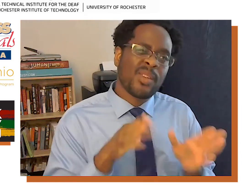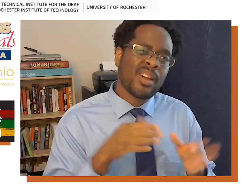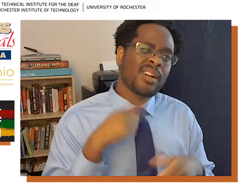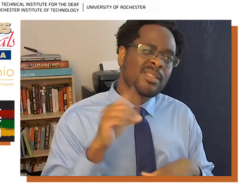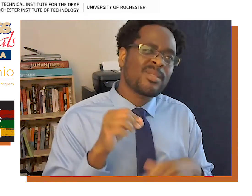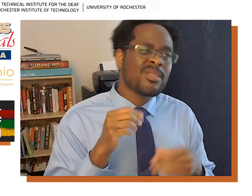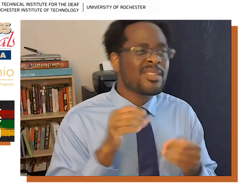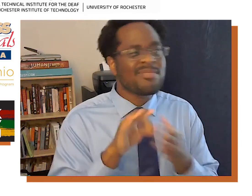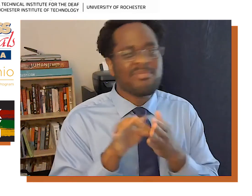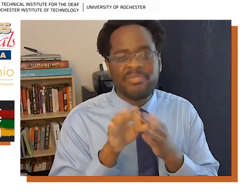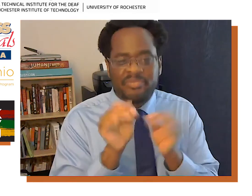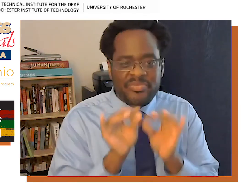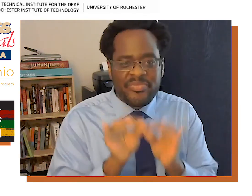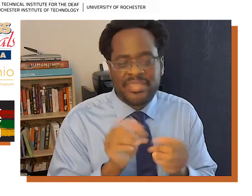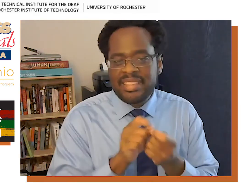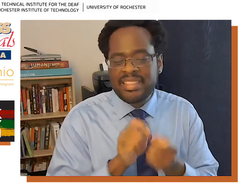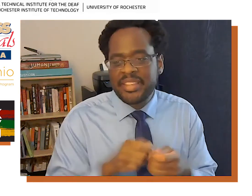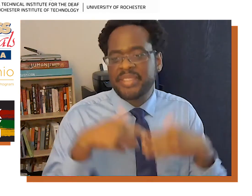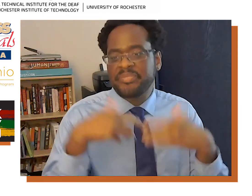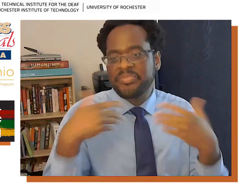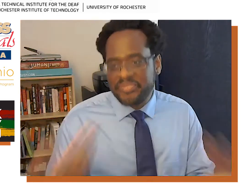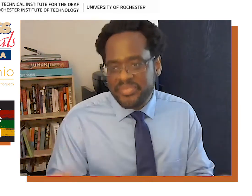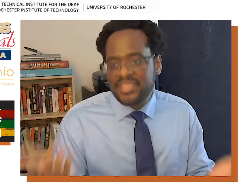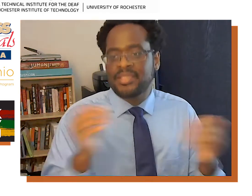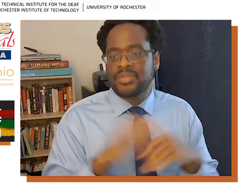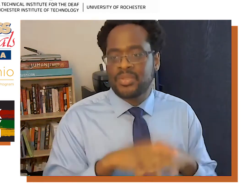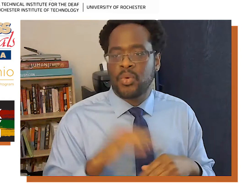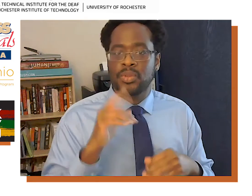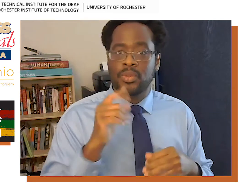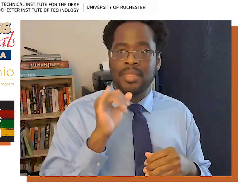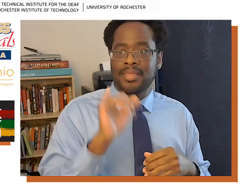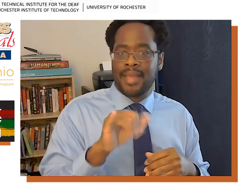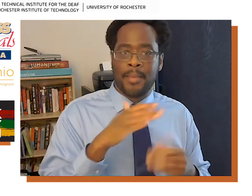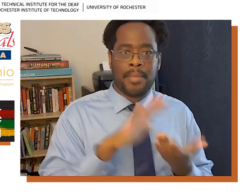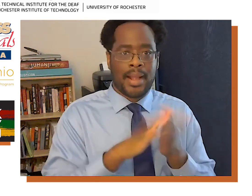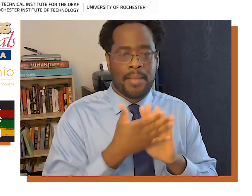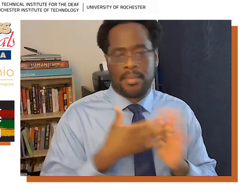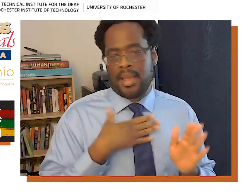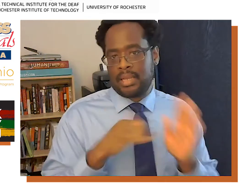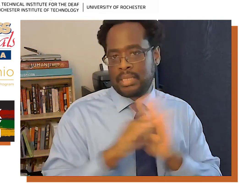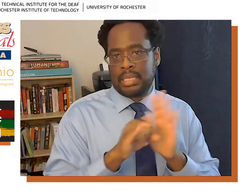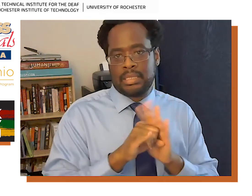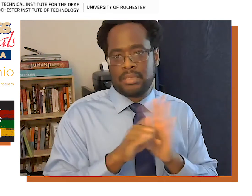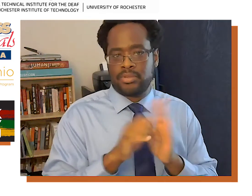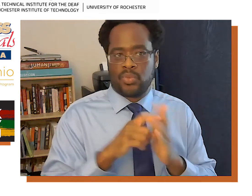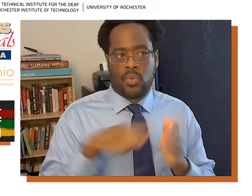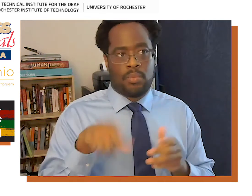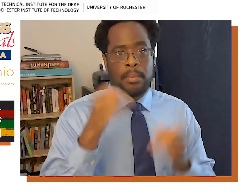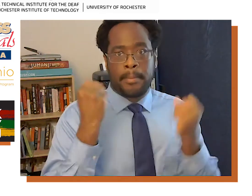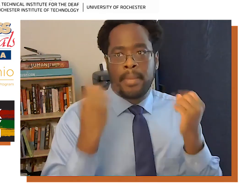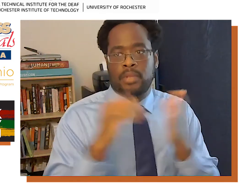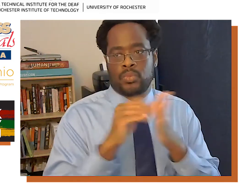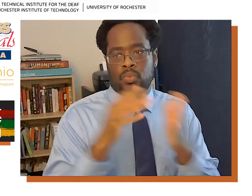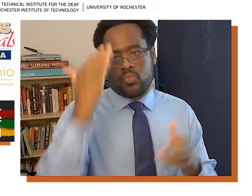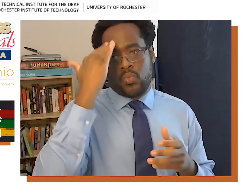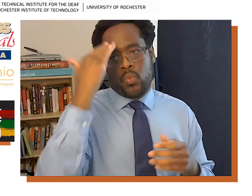and I guess, in a way, I do account for numbers and data in my analysis, I suppose, but this was really my identity,